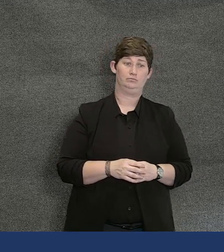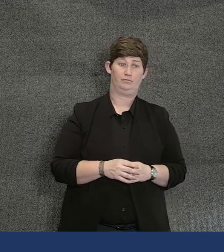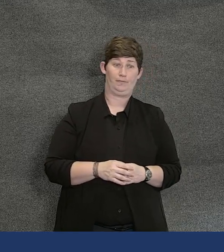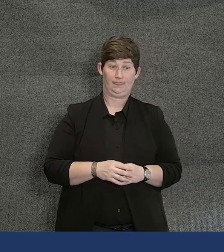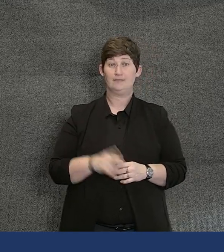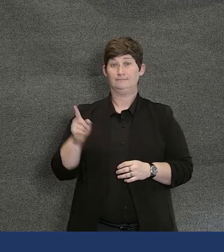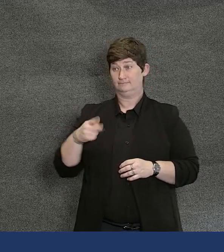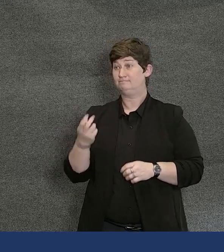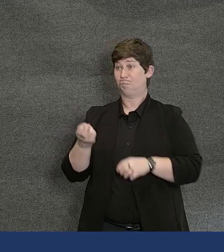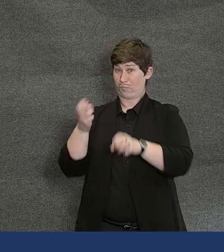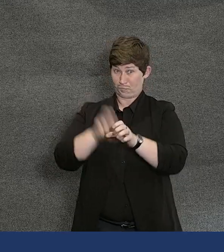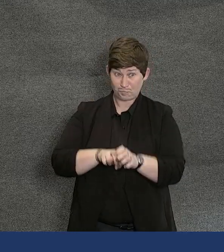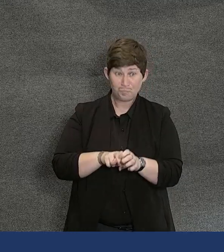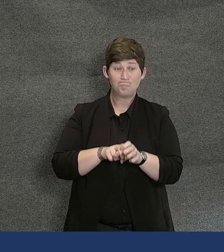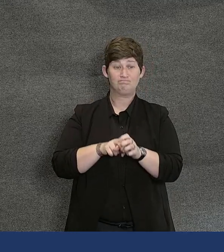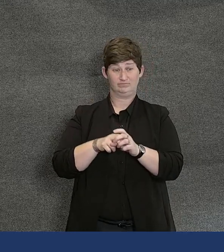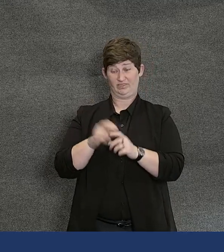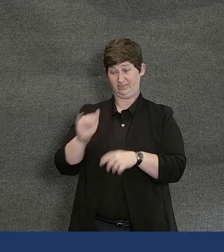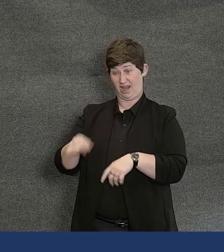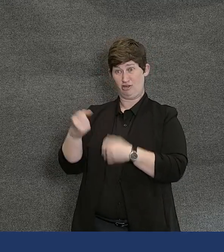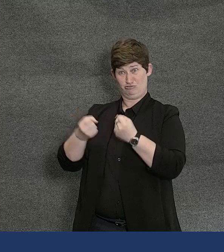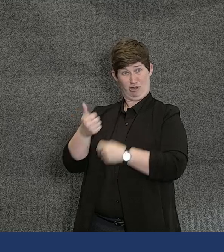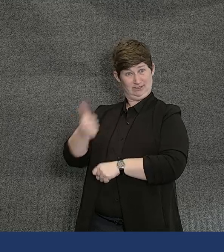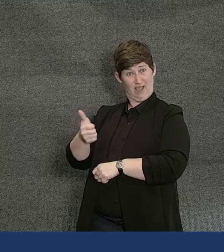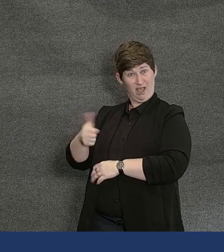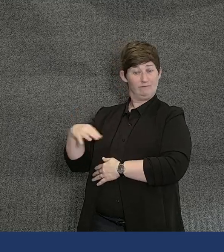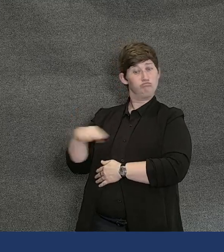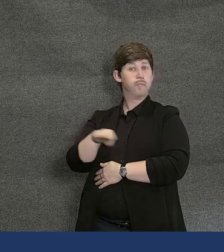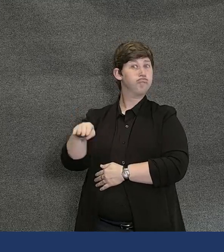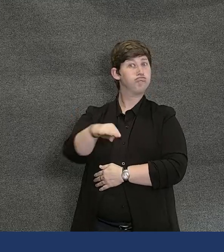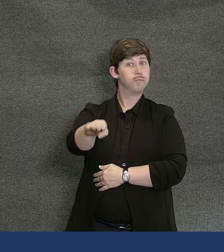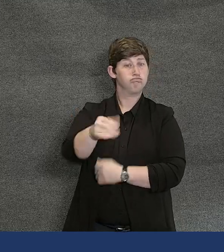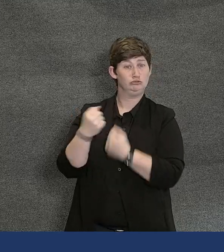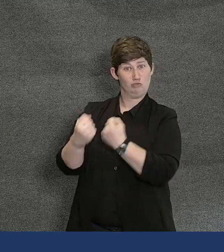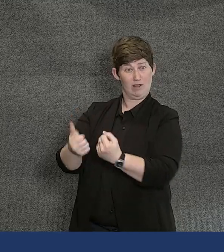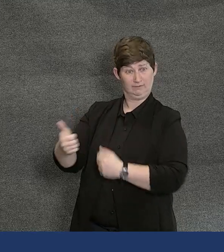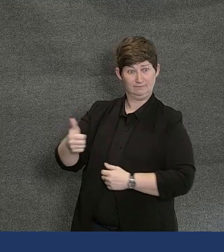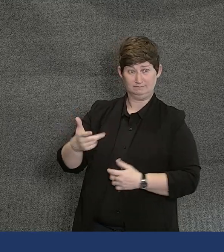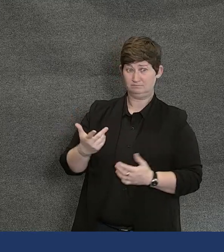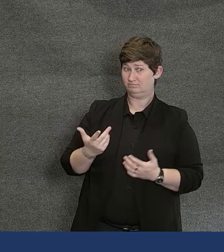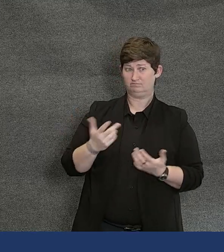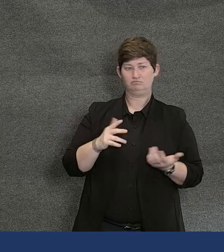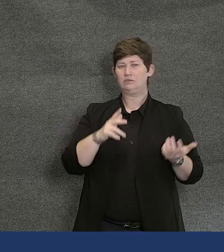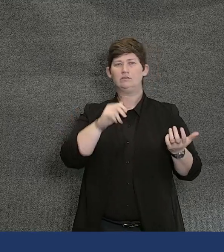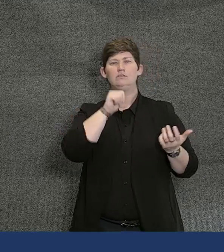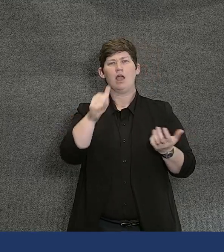And it just felt-- I mean, even though it's not something that's going to be out there today.